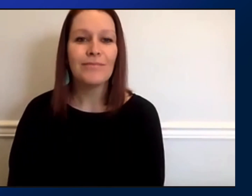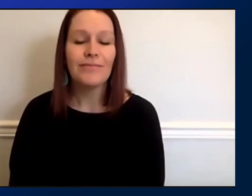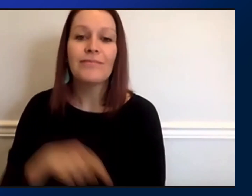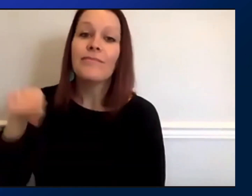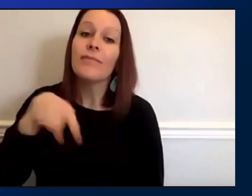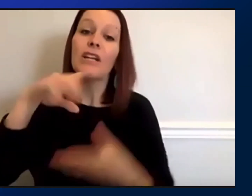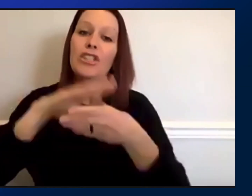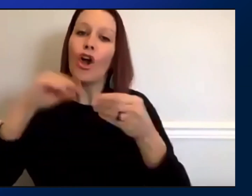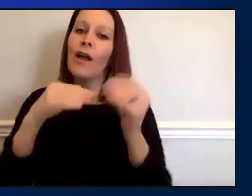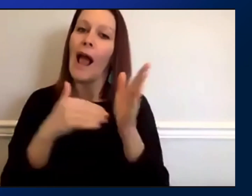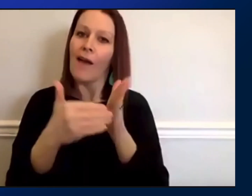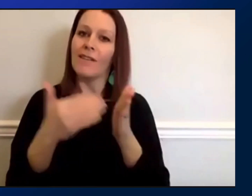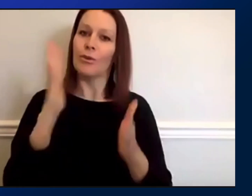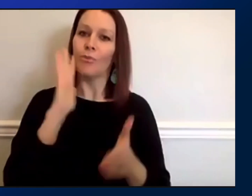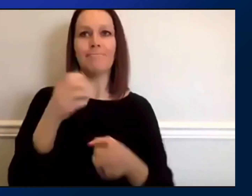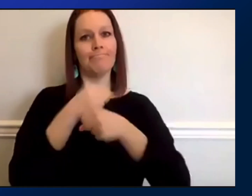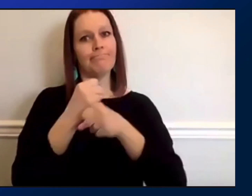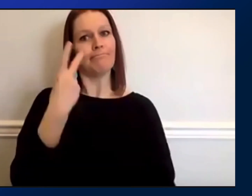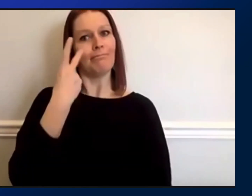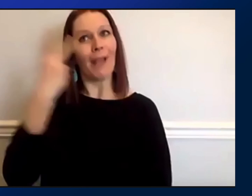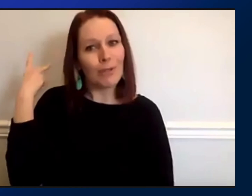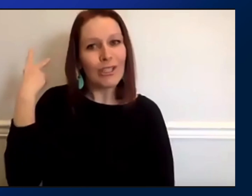they make a big impression that can affect these children for a lifetime